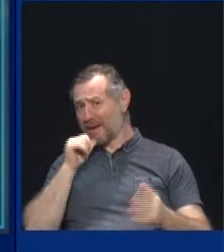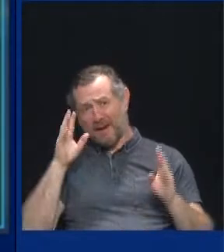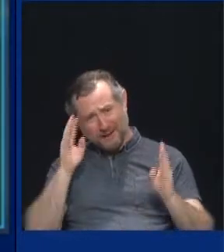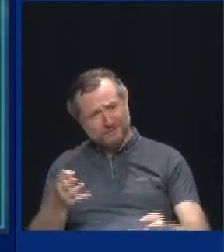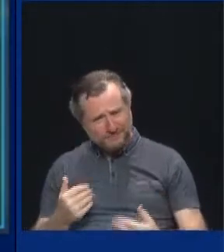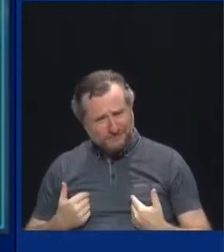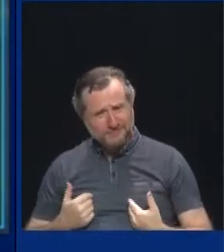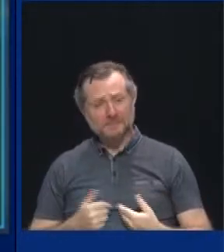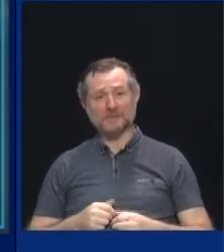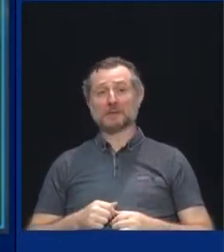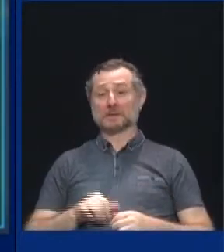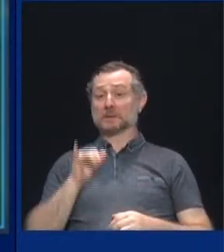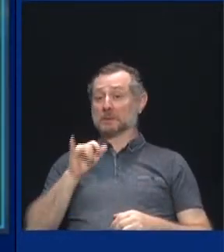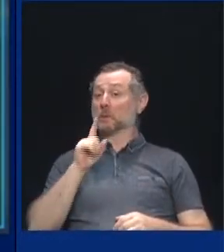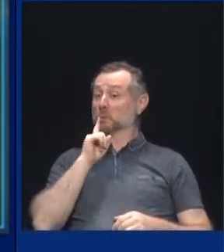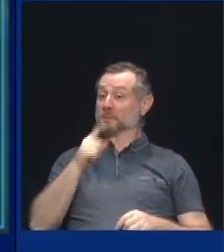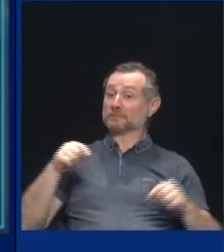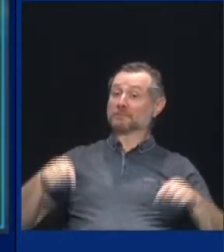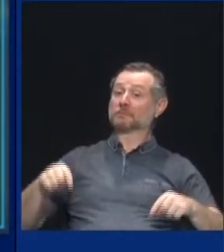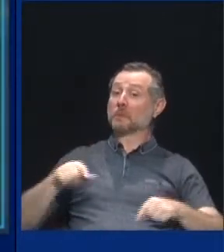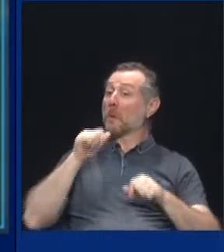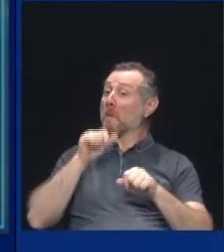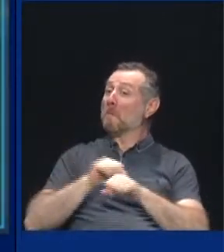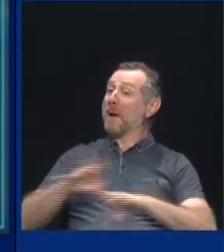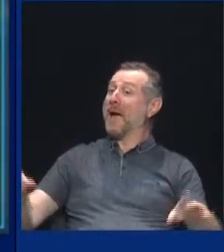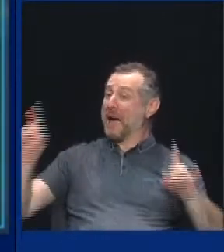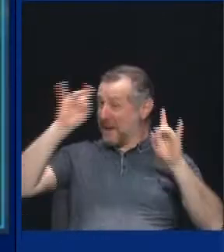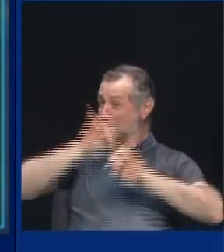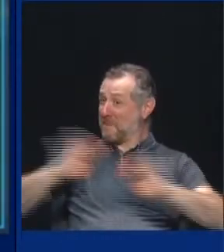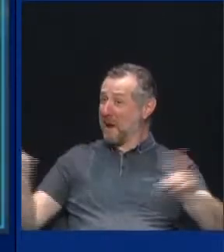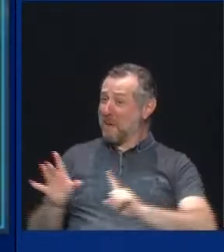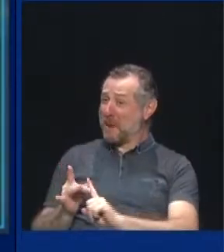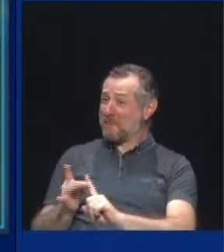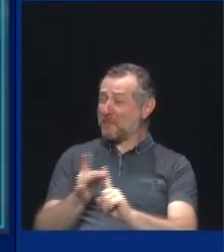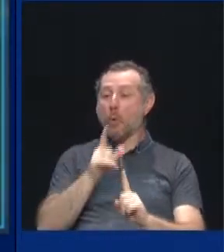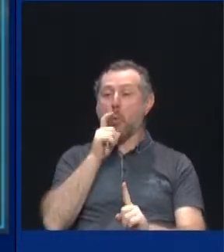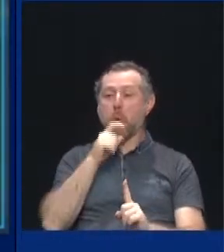HOSPITALIZED. THOSE ARE FACTS.